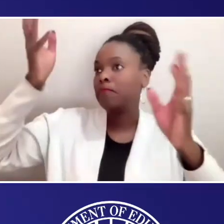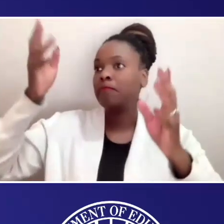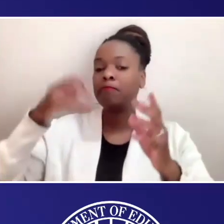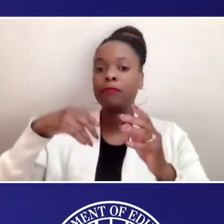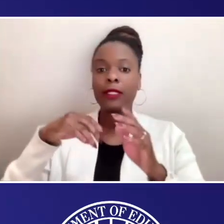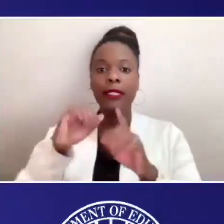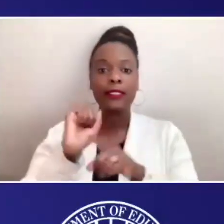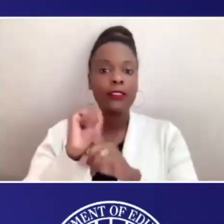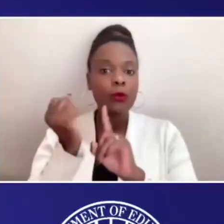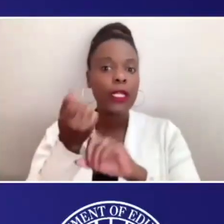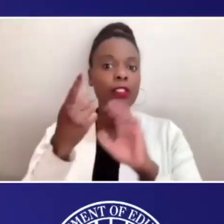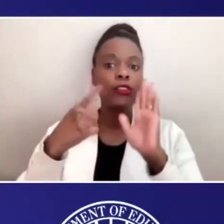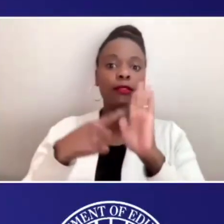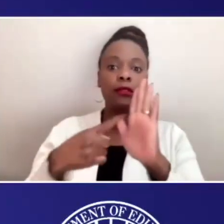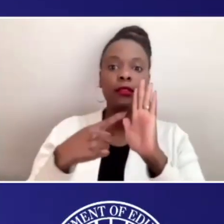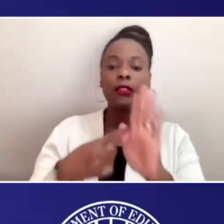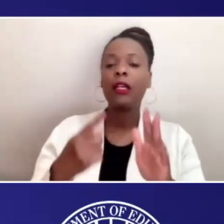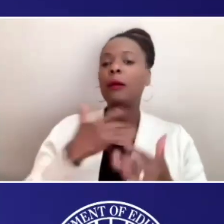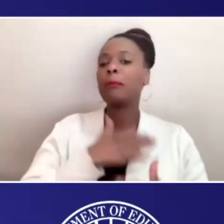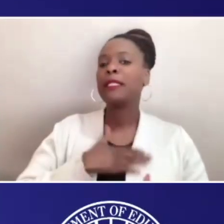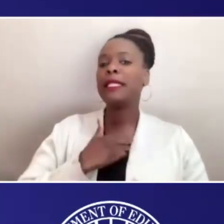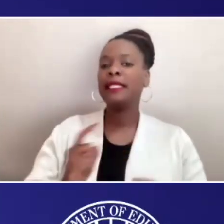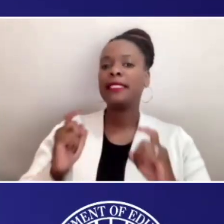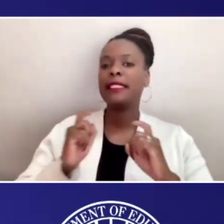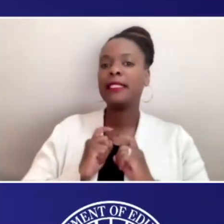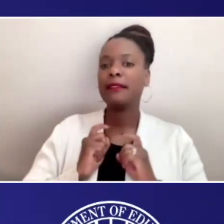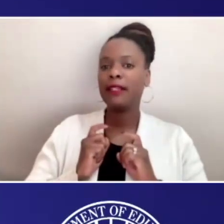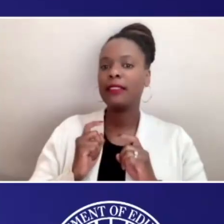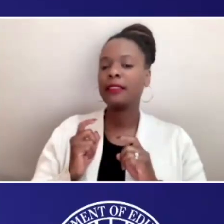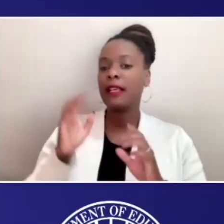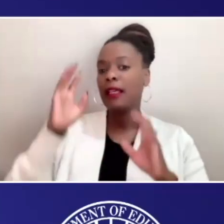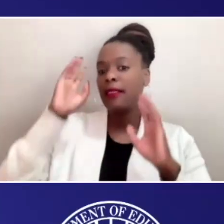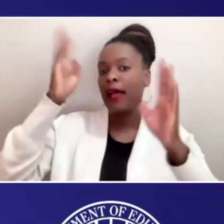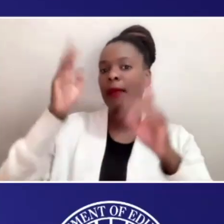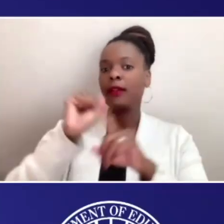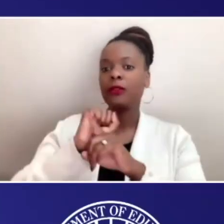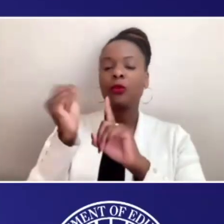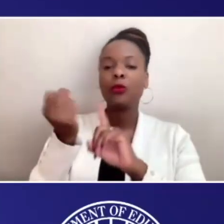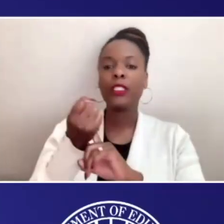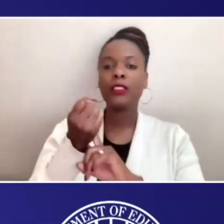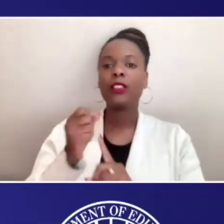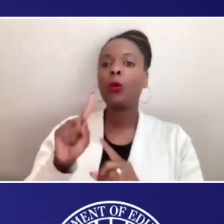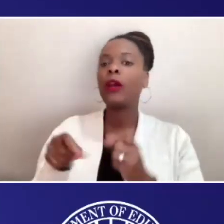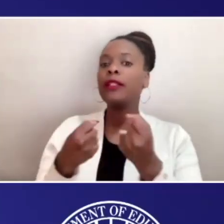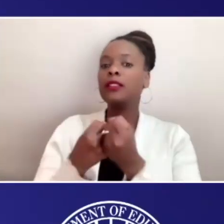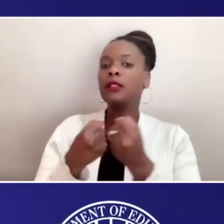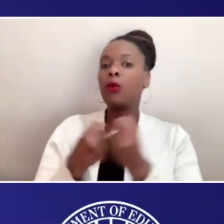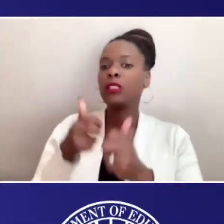that you are giving us the hypothetical situation where it supports a problem in our regulatory language.